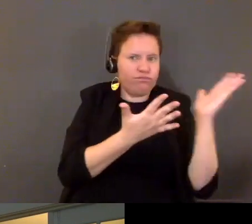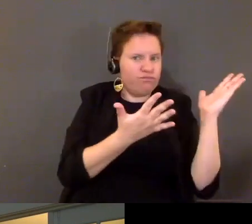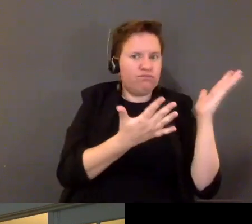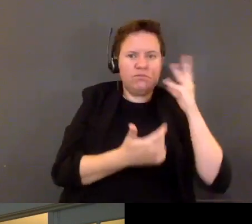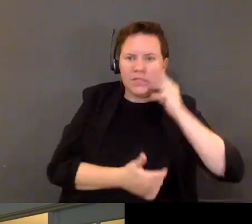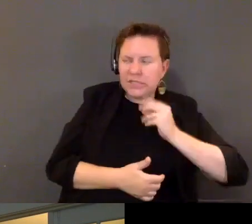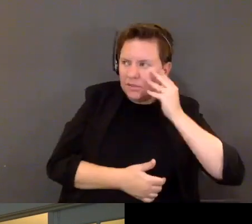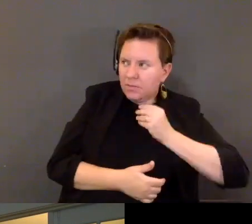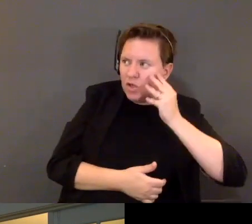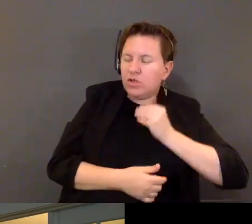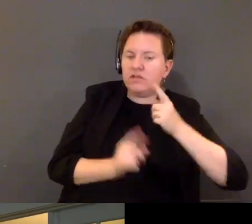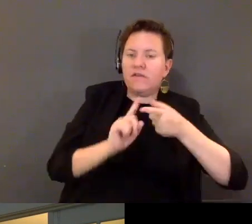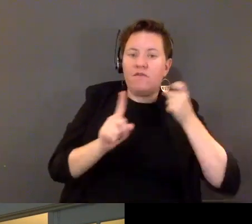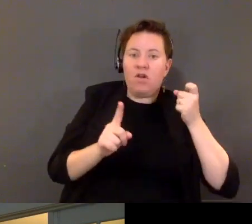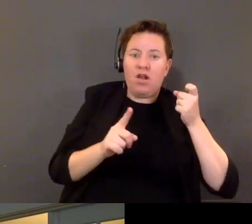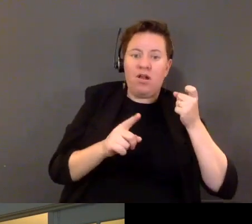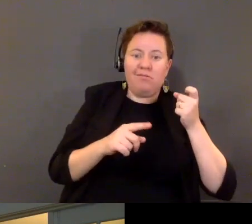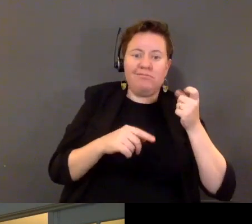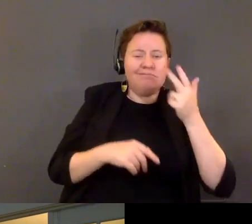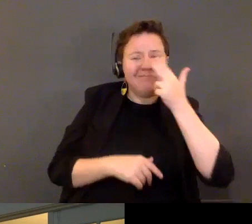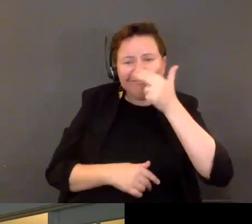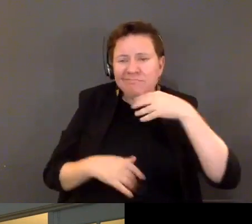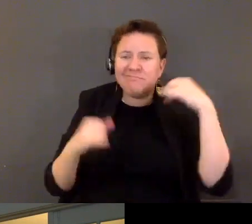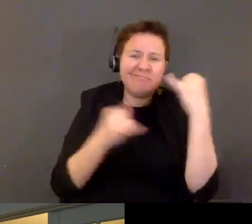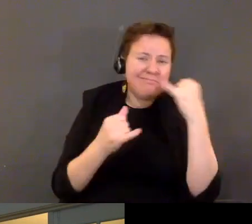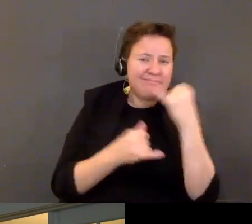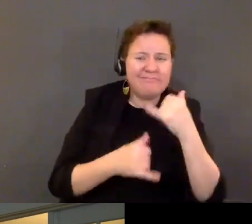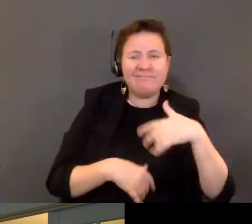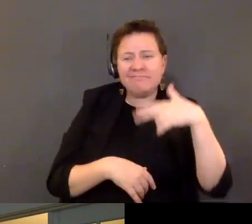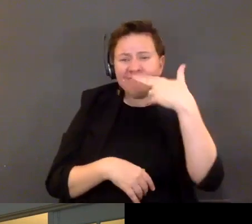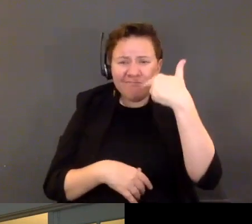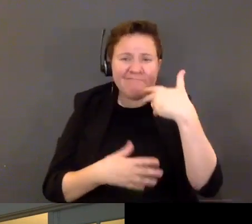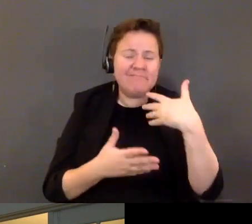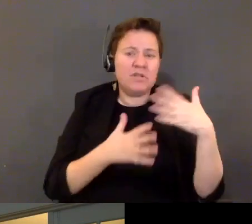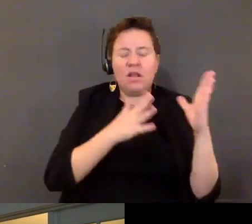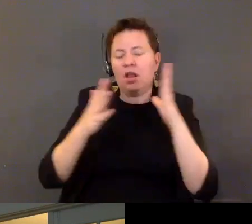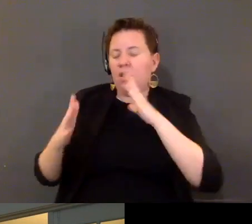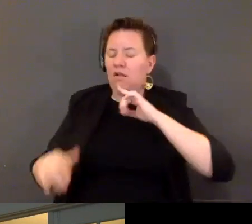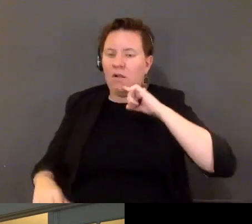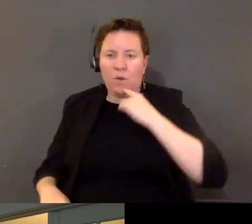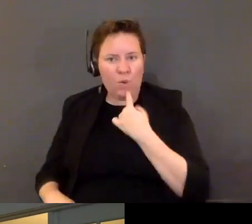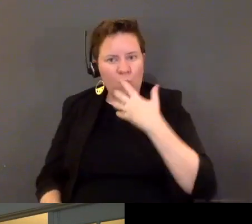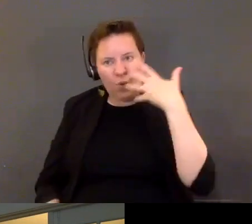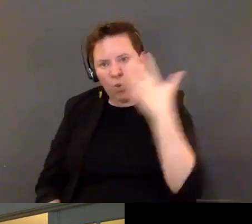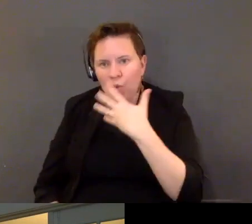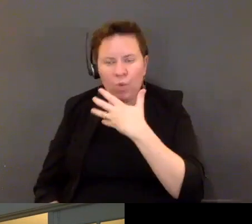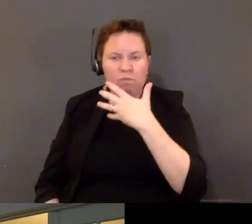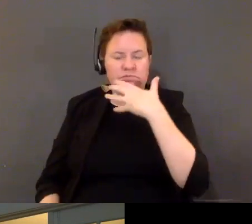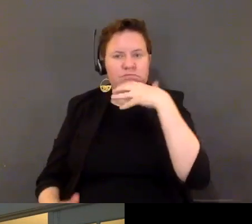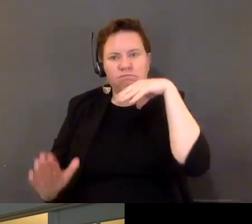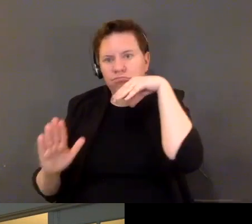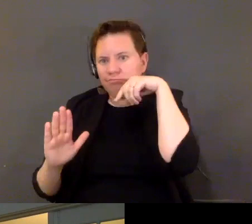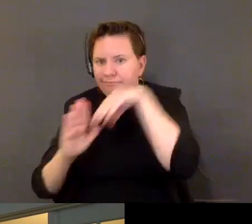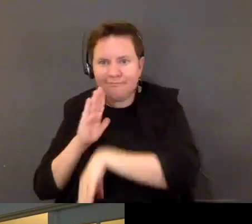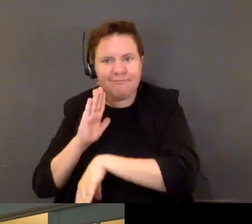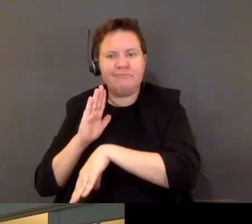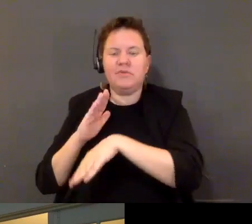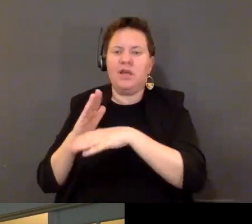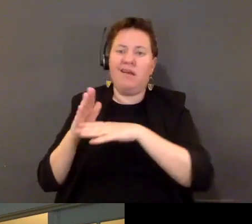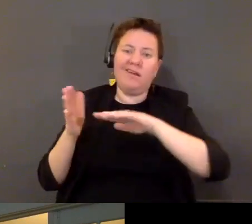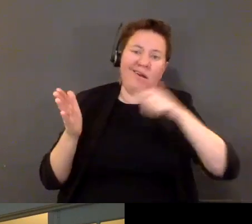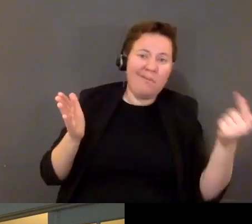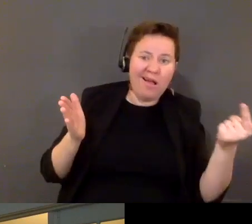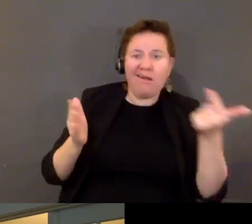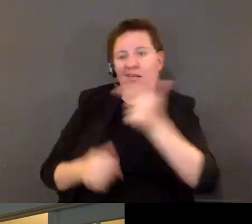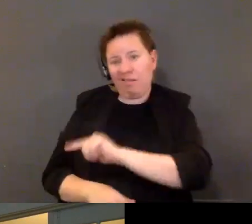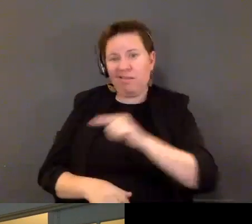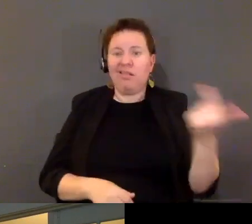the completely goofy and silly and funny to the devastating um and come back and go back so a